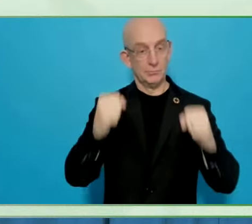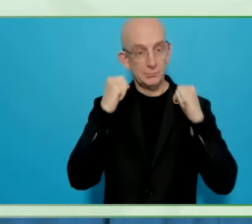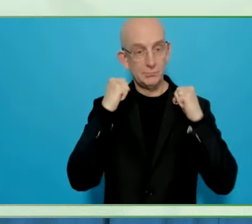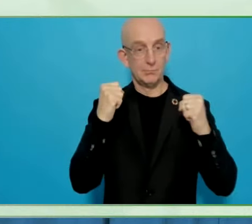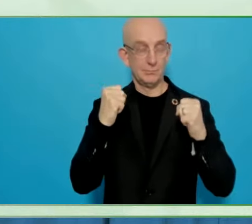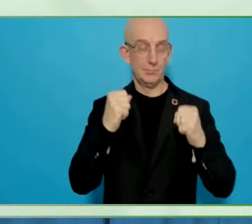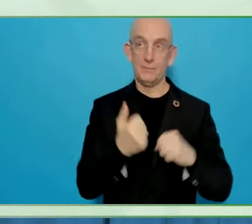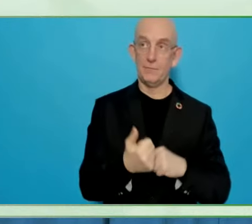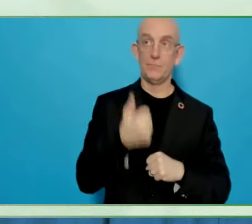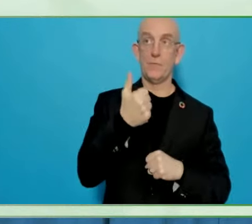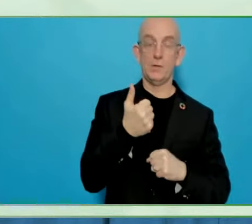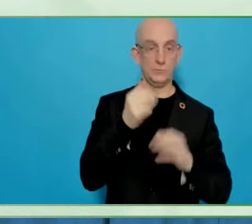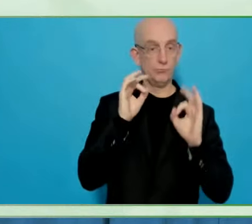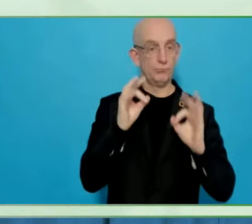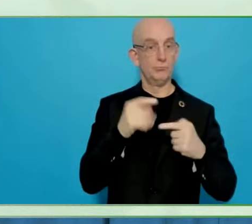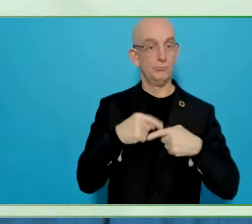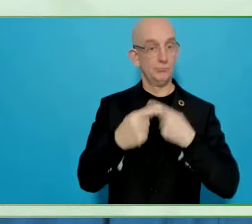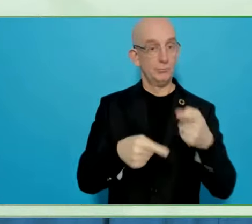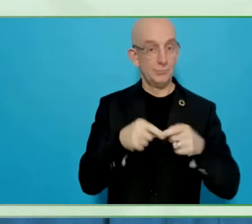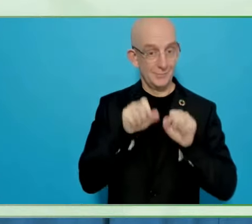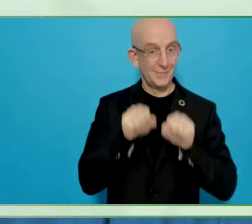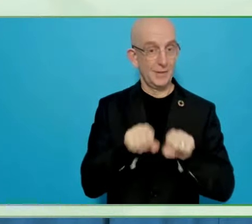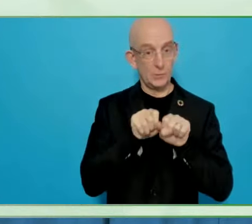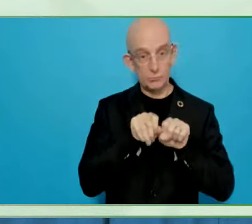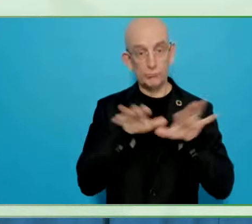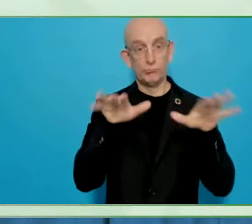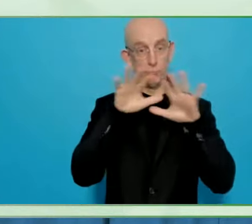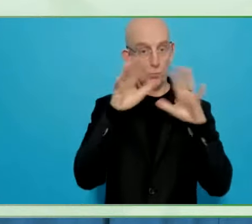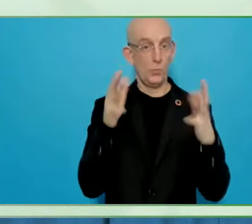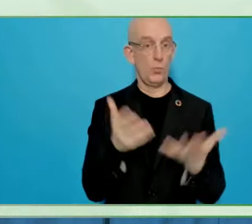and services before they have a place on the market, it is an